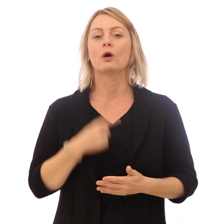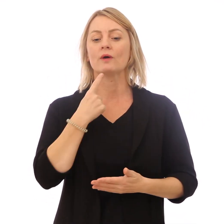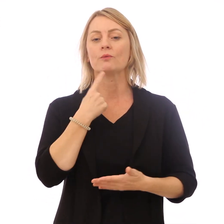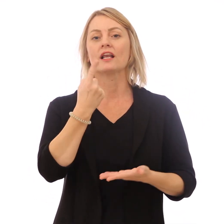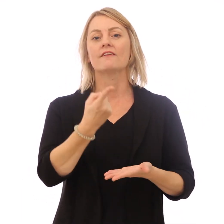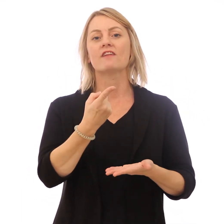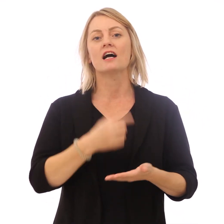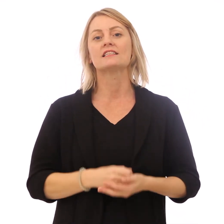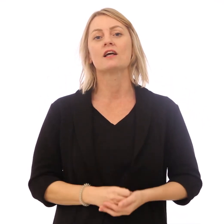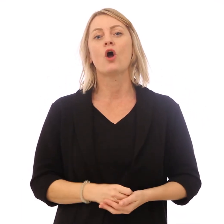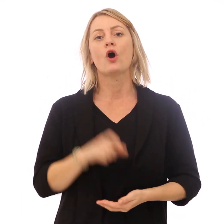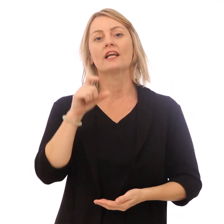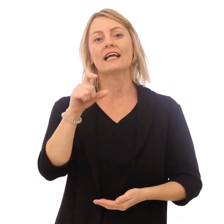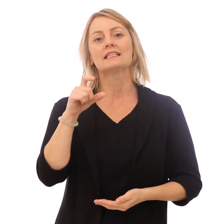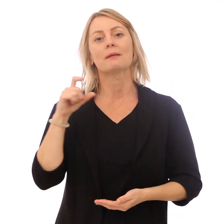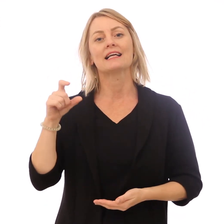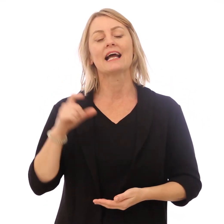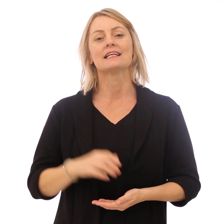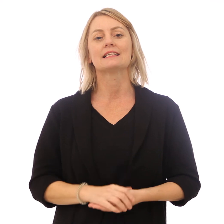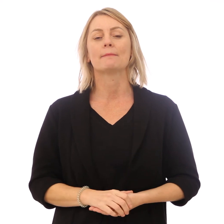Get in touch today to book your communication support